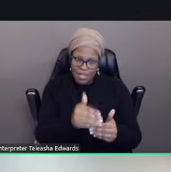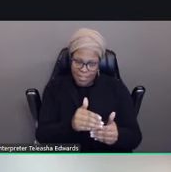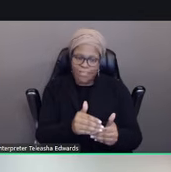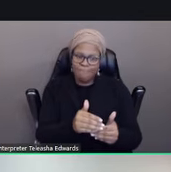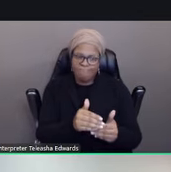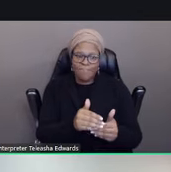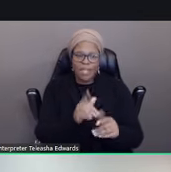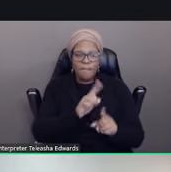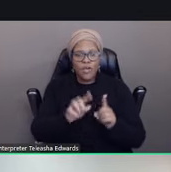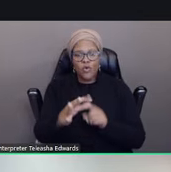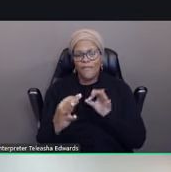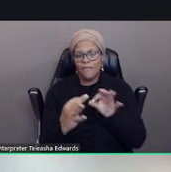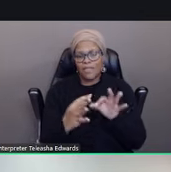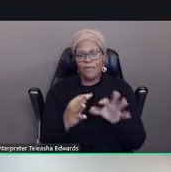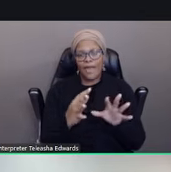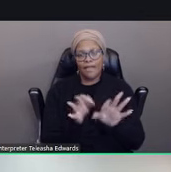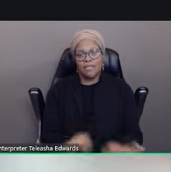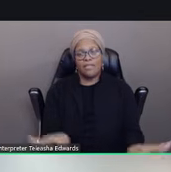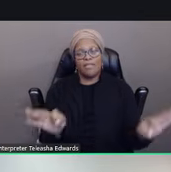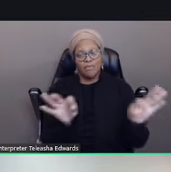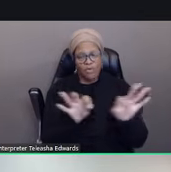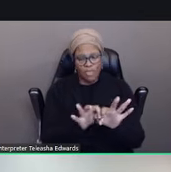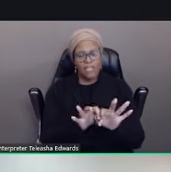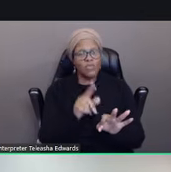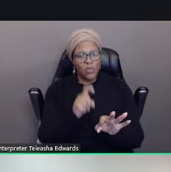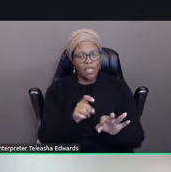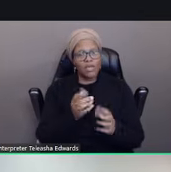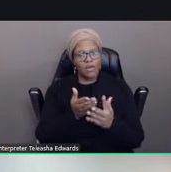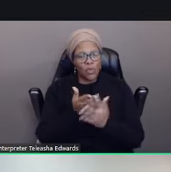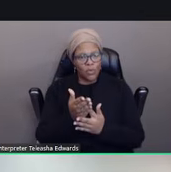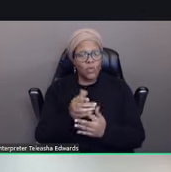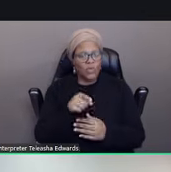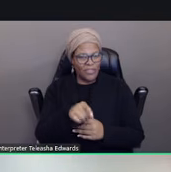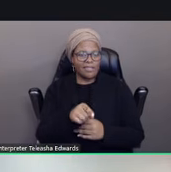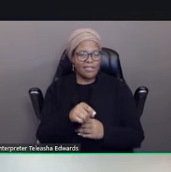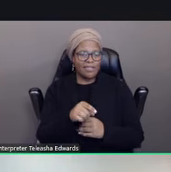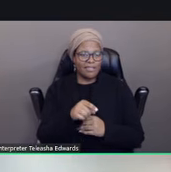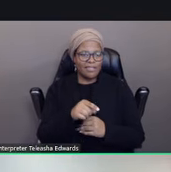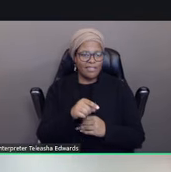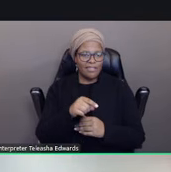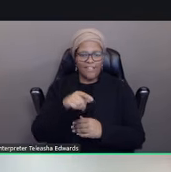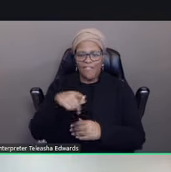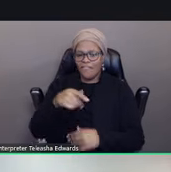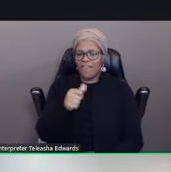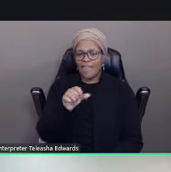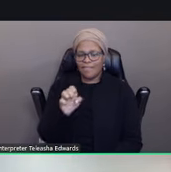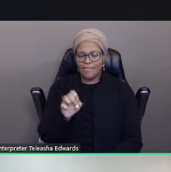incredibly important as we um go through this implementation phase. As Katie noted earlier,